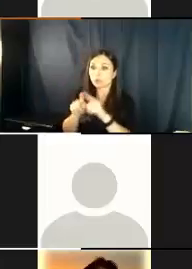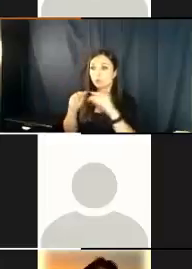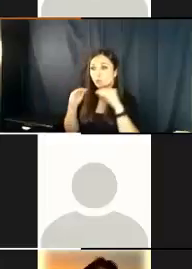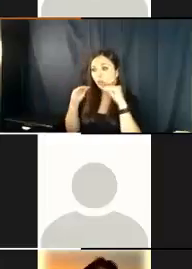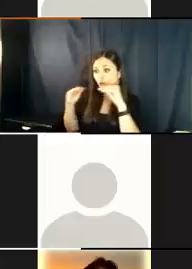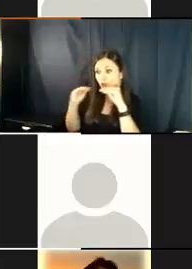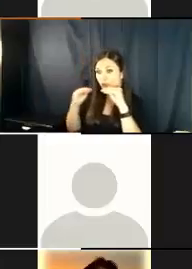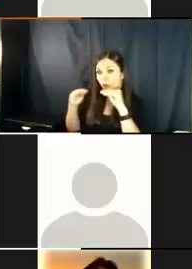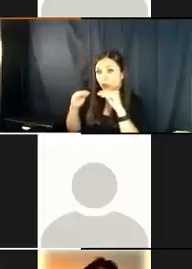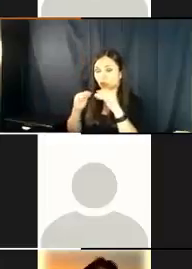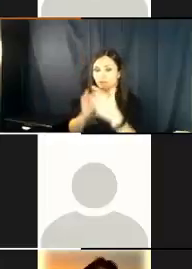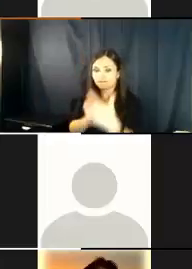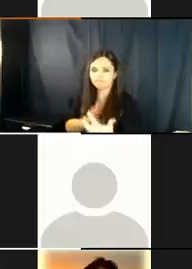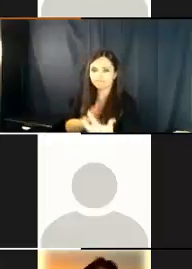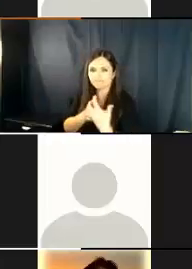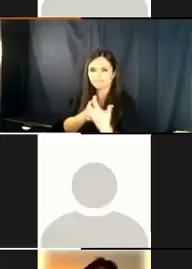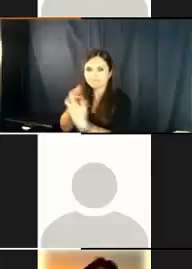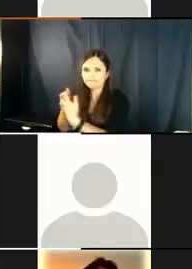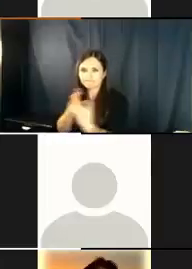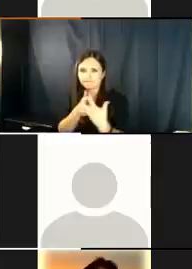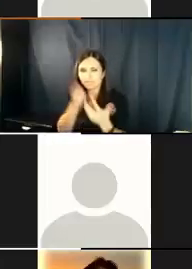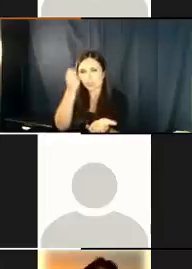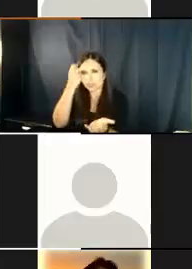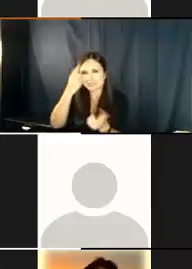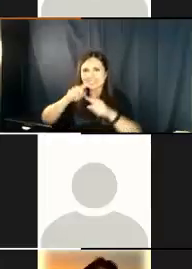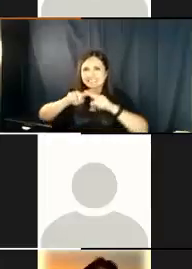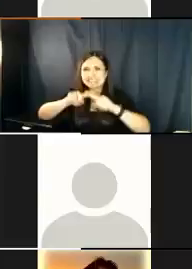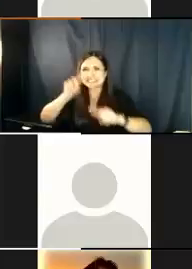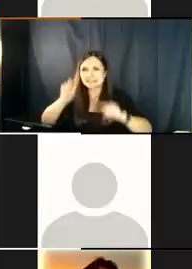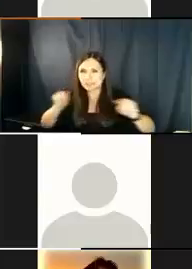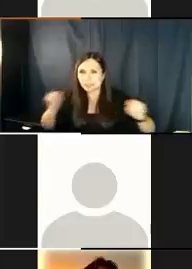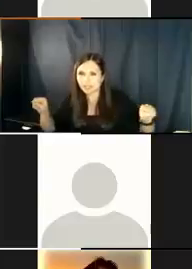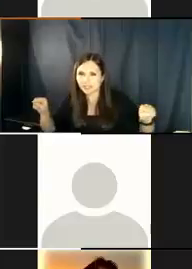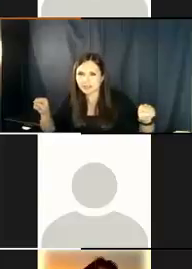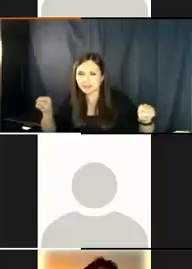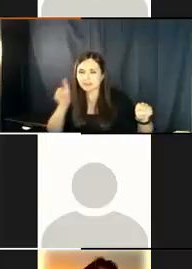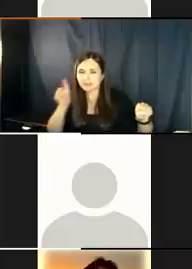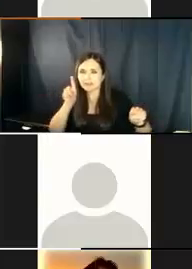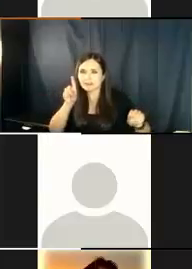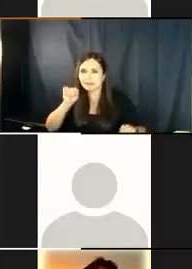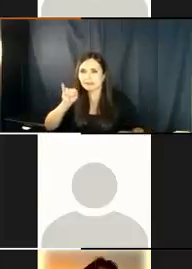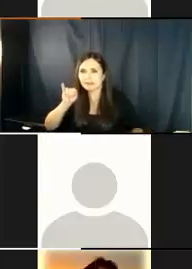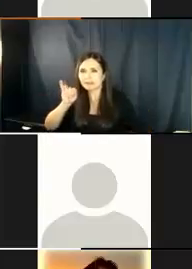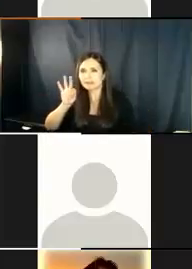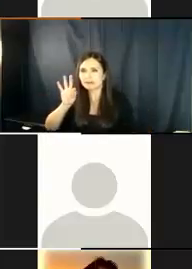So being able to differentiate your course is so important being able to give options